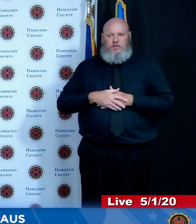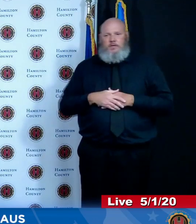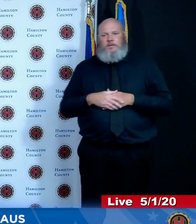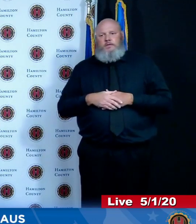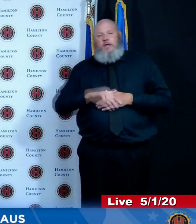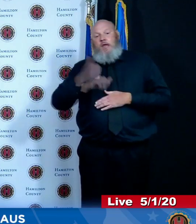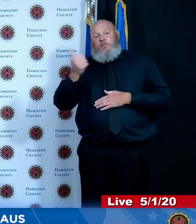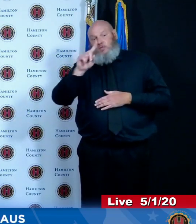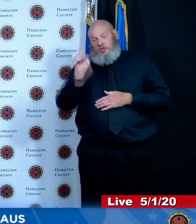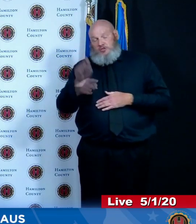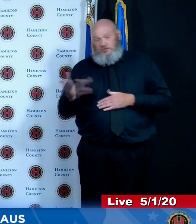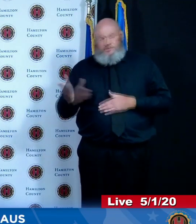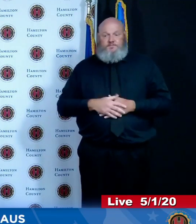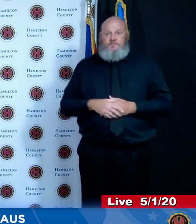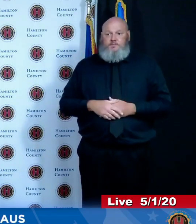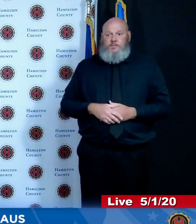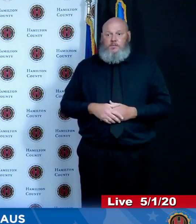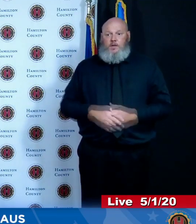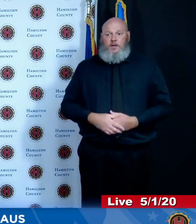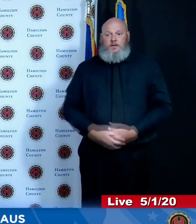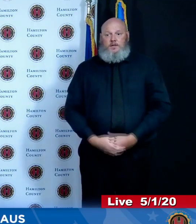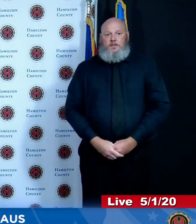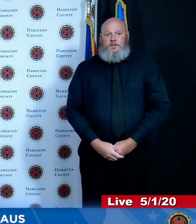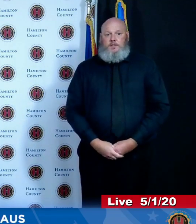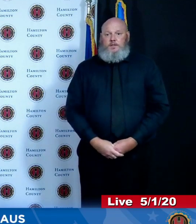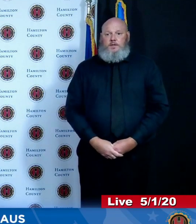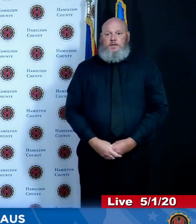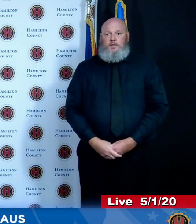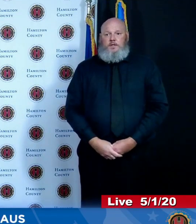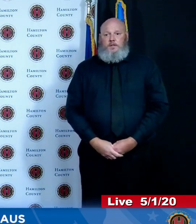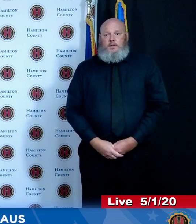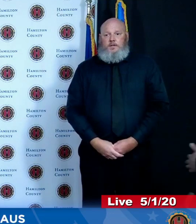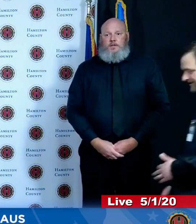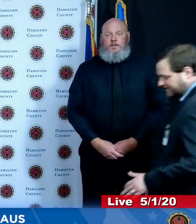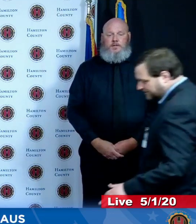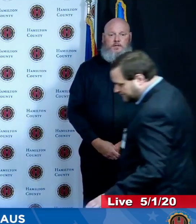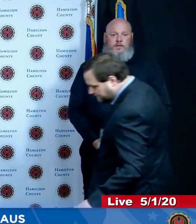next question is from Scott Wartman with The Enquirer for you